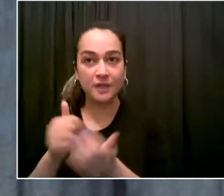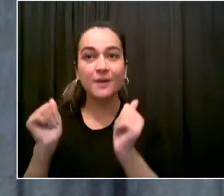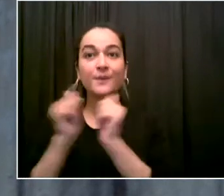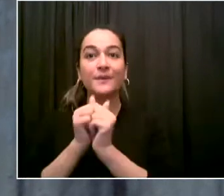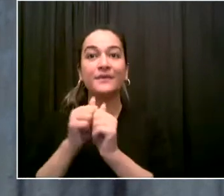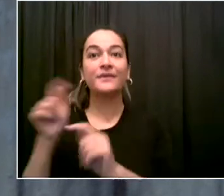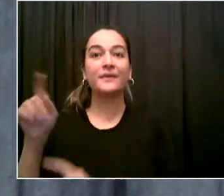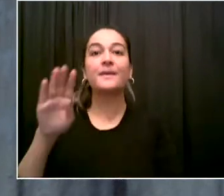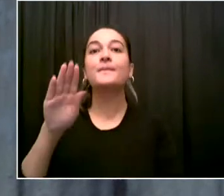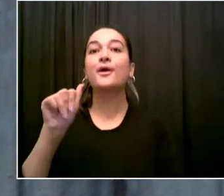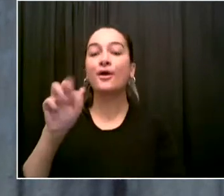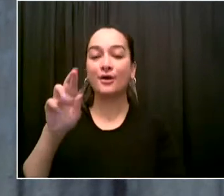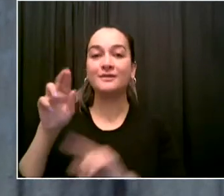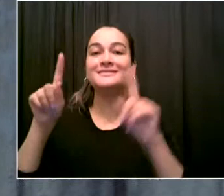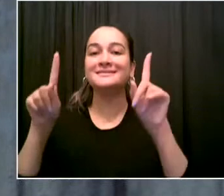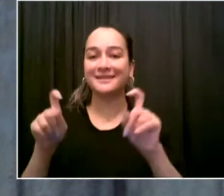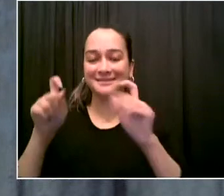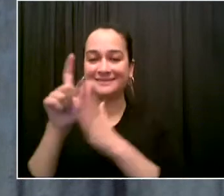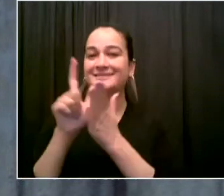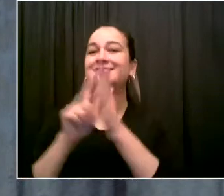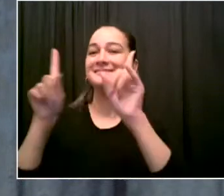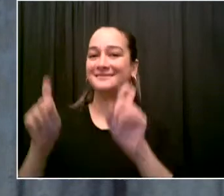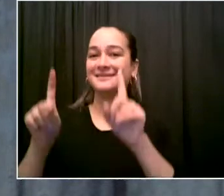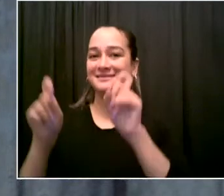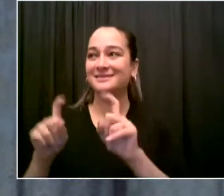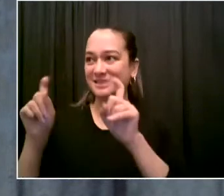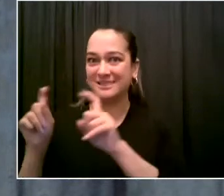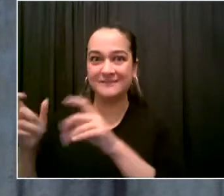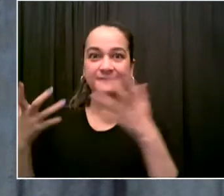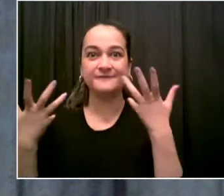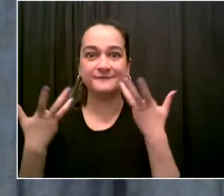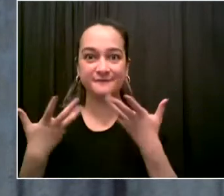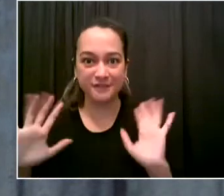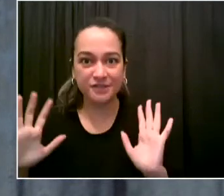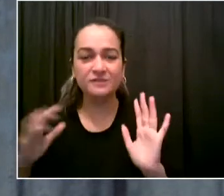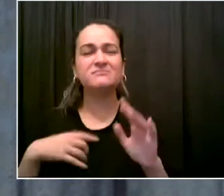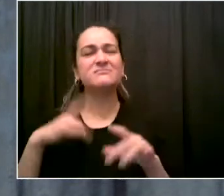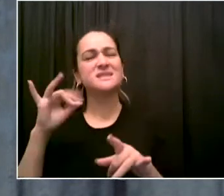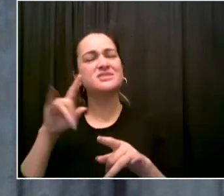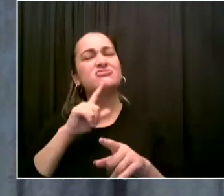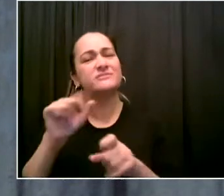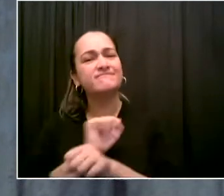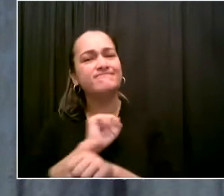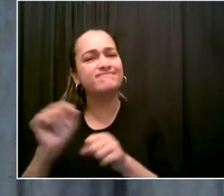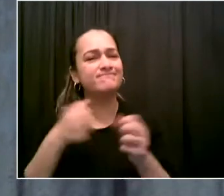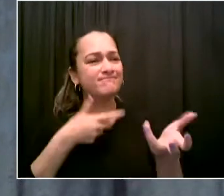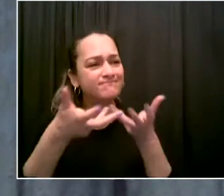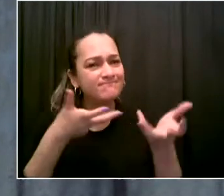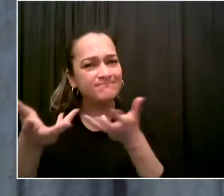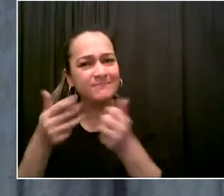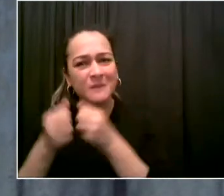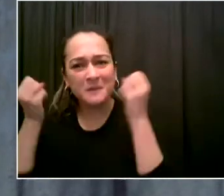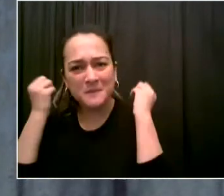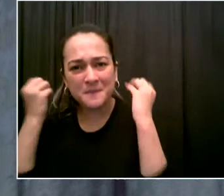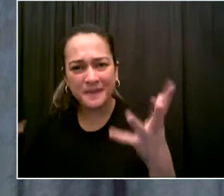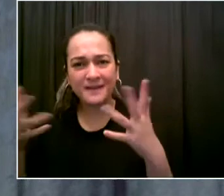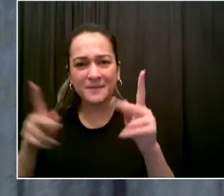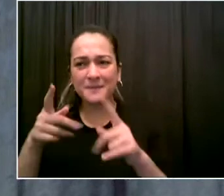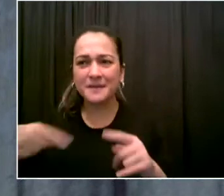WLAYER OUT OF LAW SCHOOL. WAITING ADMISSION TO THE BAR. THEN AS A TRIAL LAWYER, CLASS-